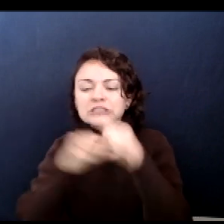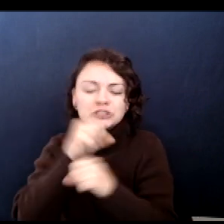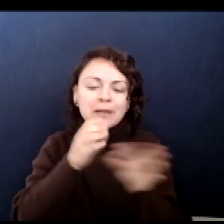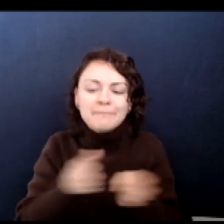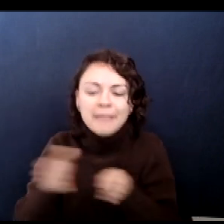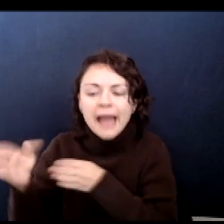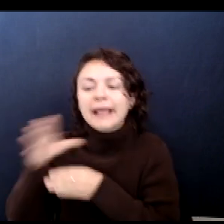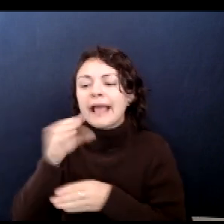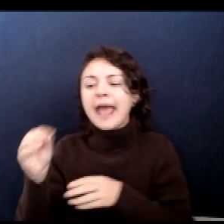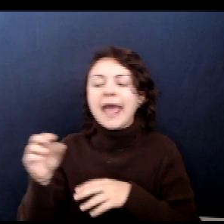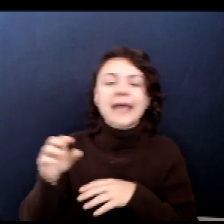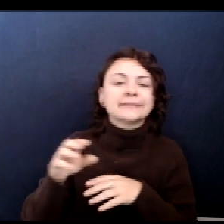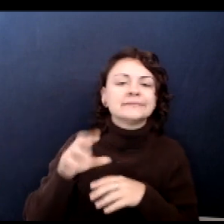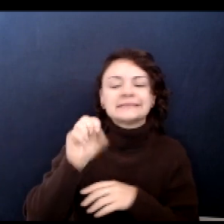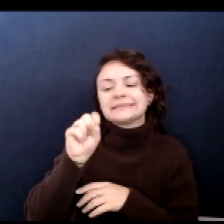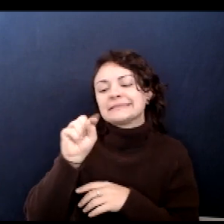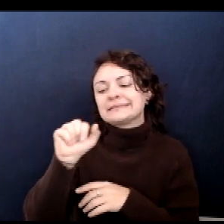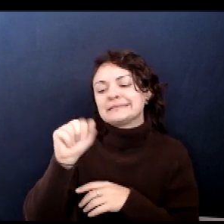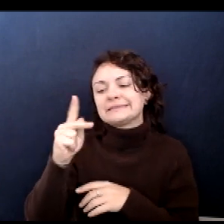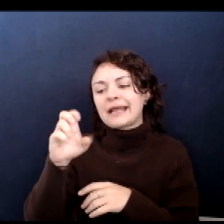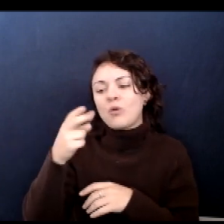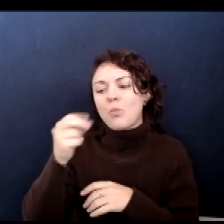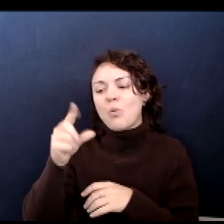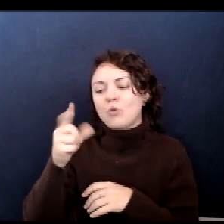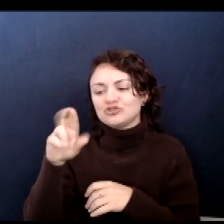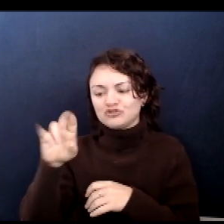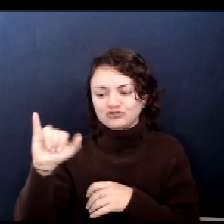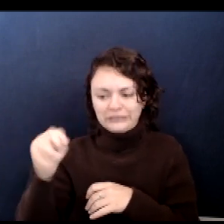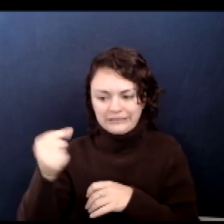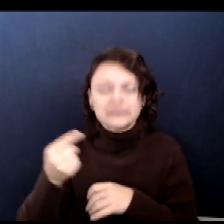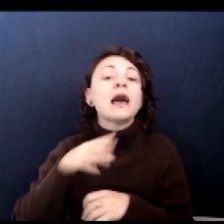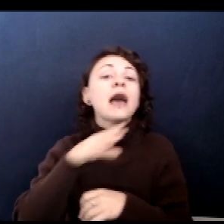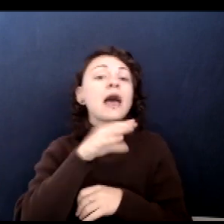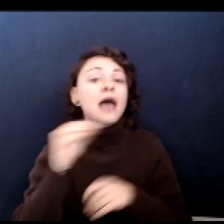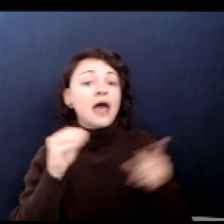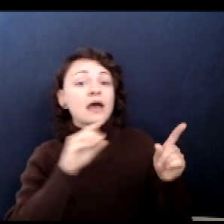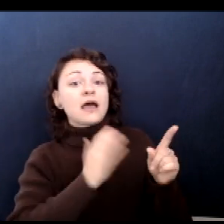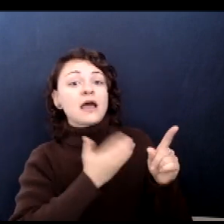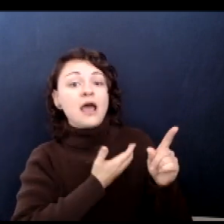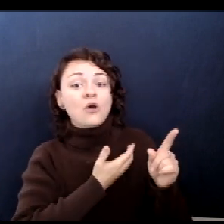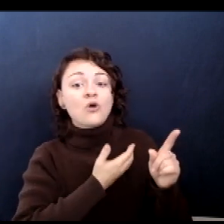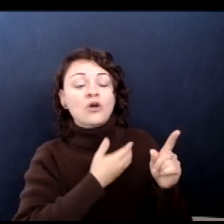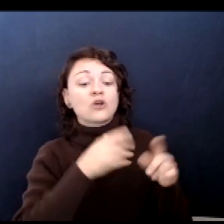Then Liana Major, she works in our research and analysis office